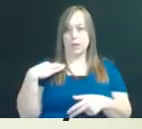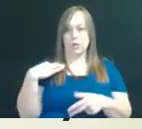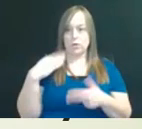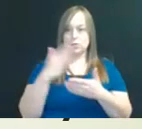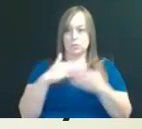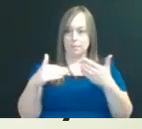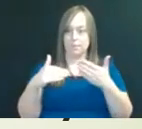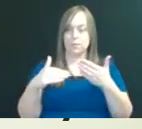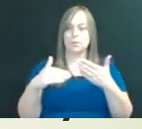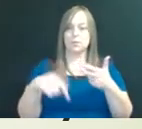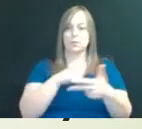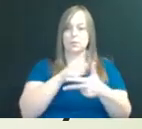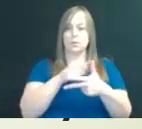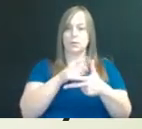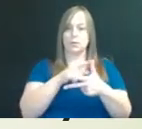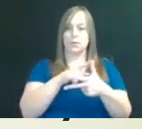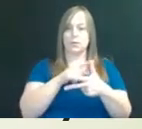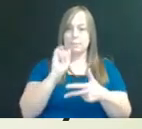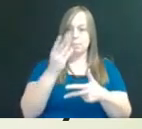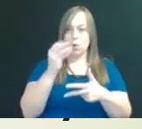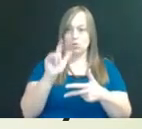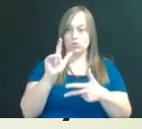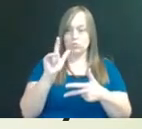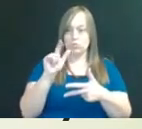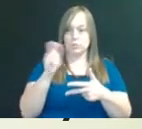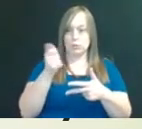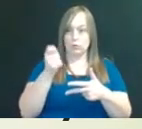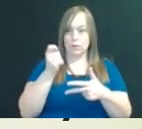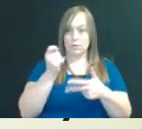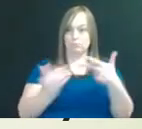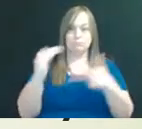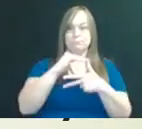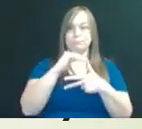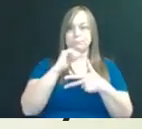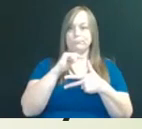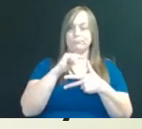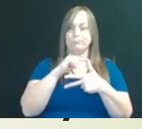And then you have the impartial hearing which is the highest step of due process